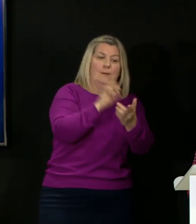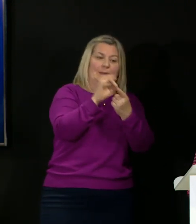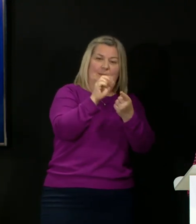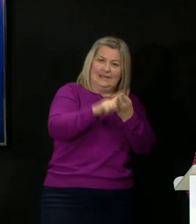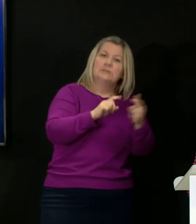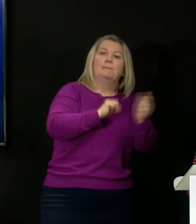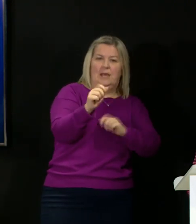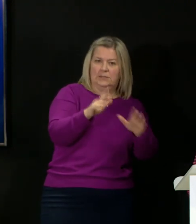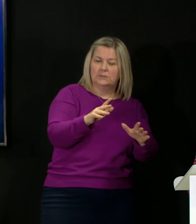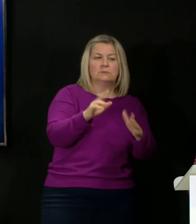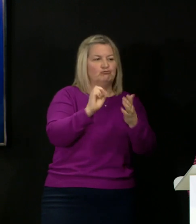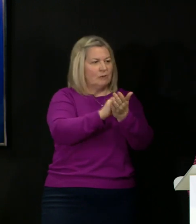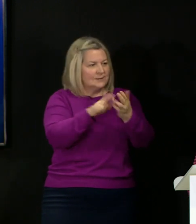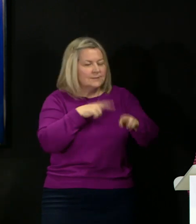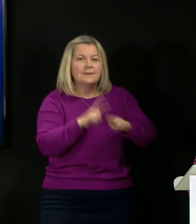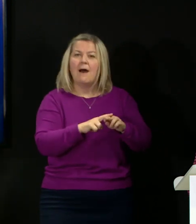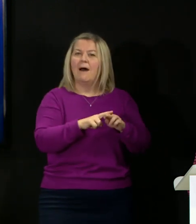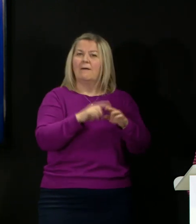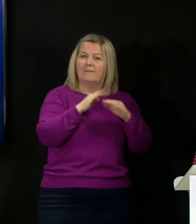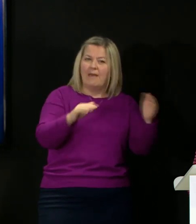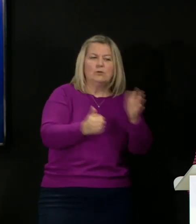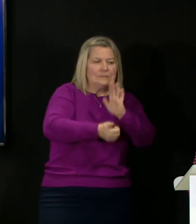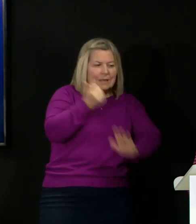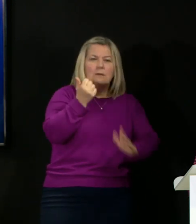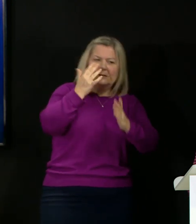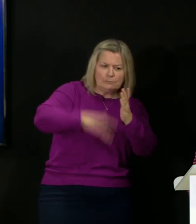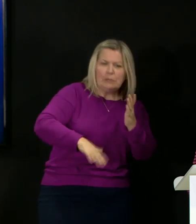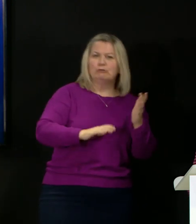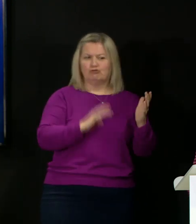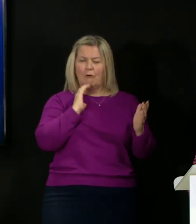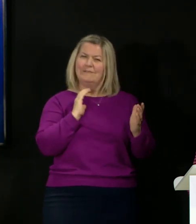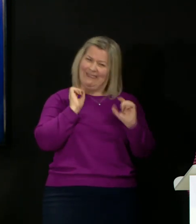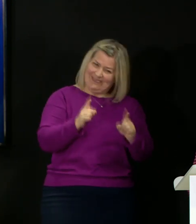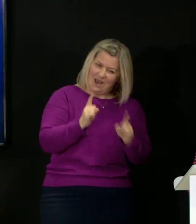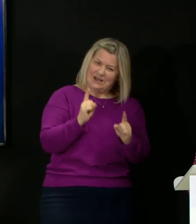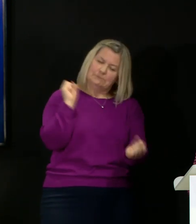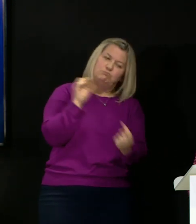staffing levels and the staff having the skills and the confidence to undertake all of that